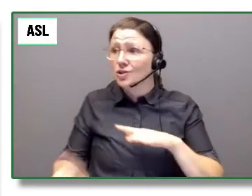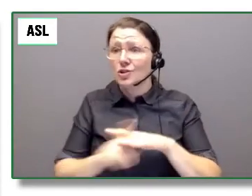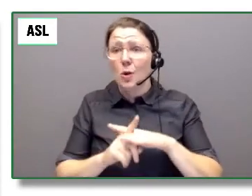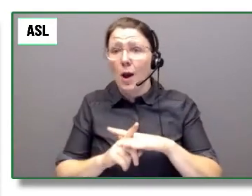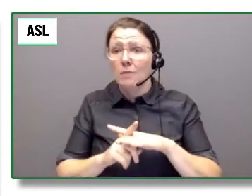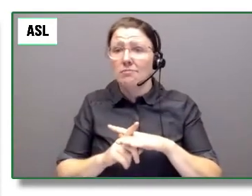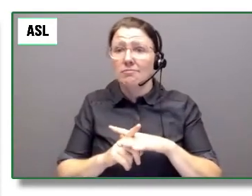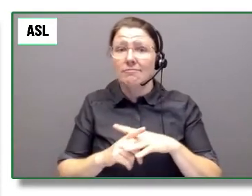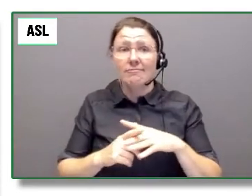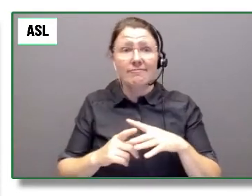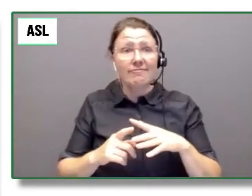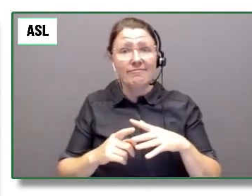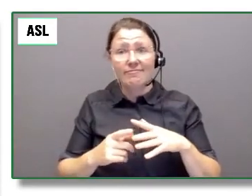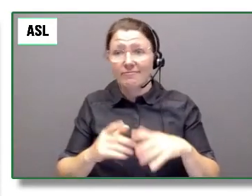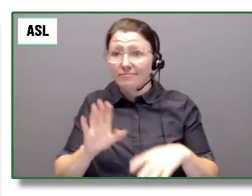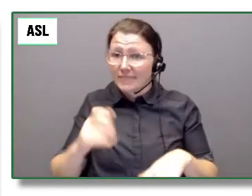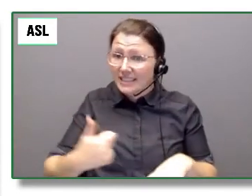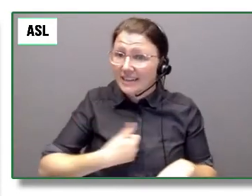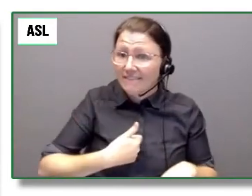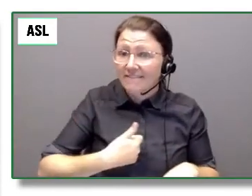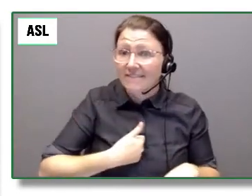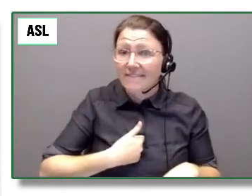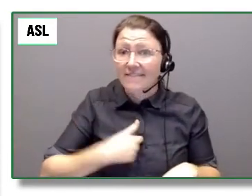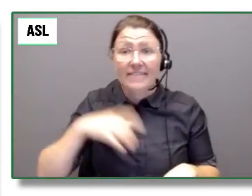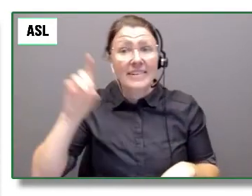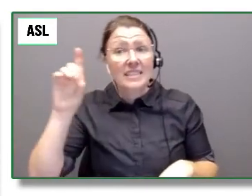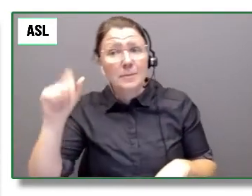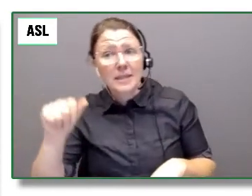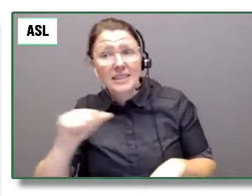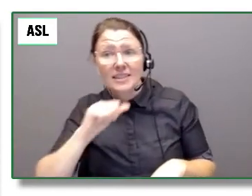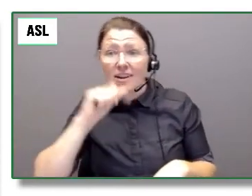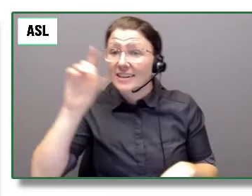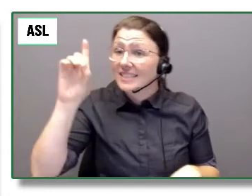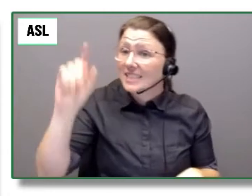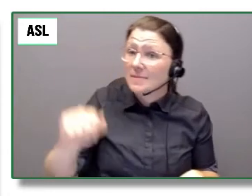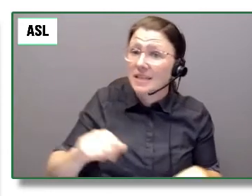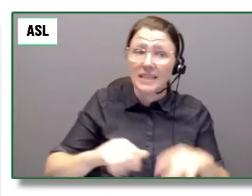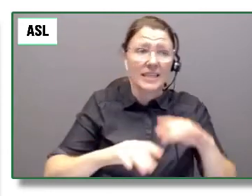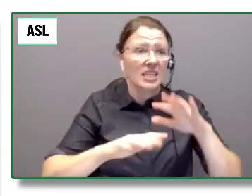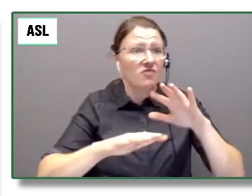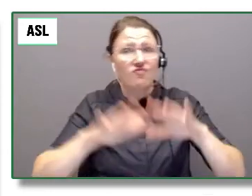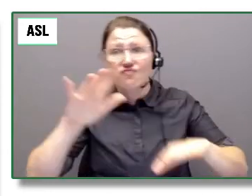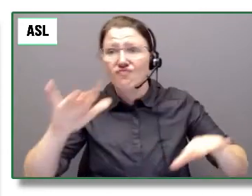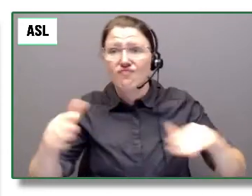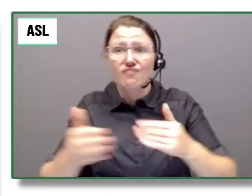in all of the diversity in which way you identify and feel included